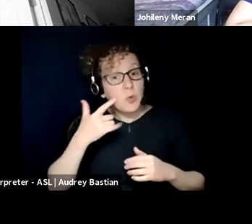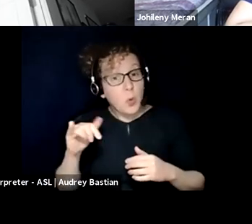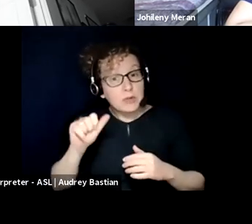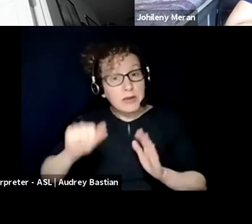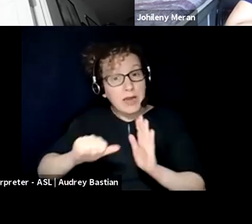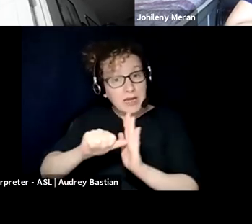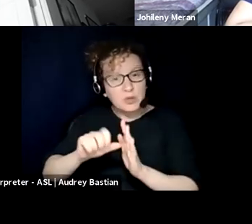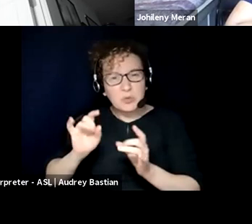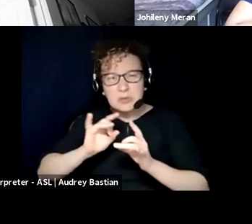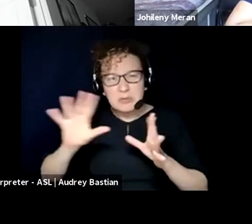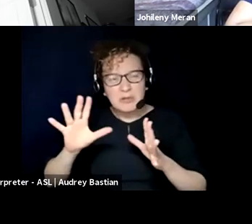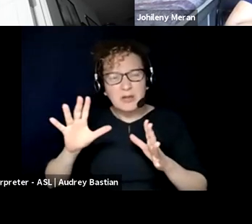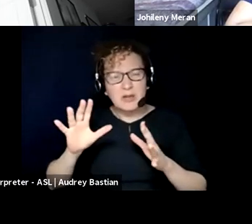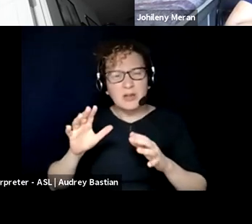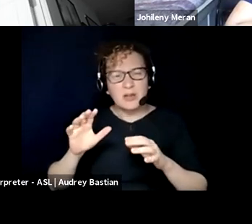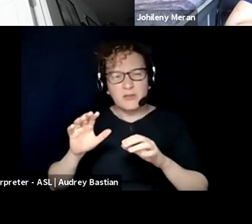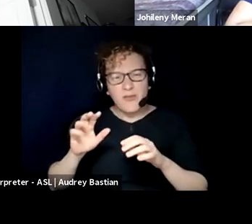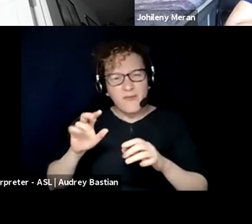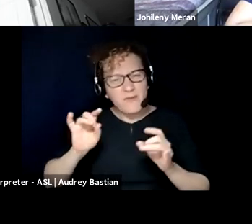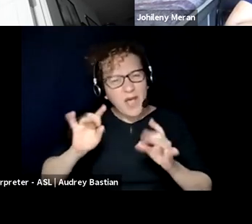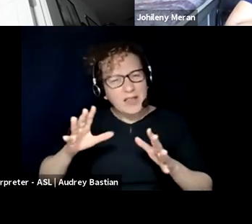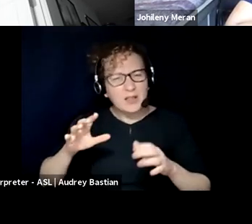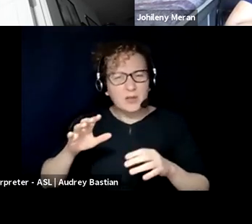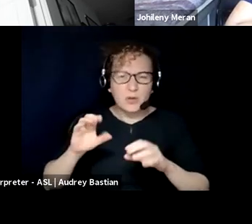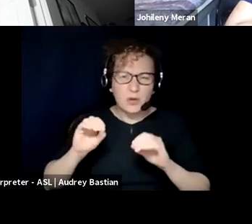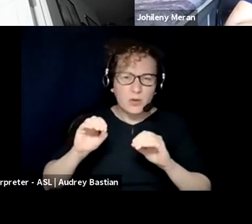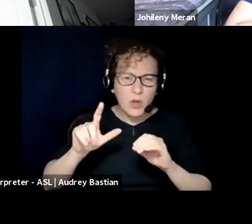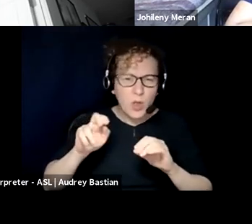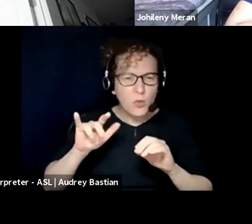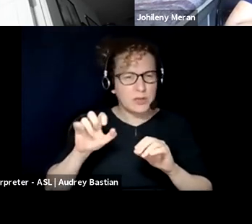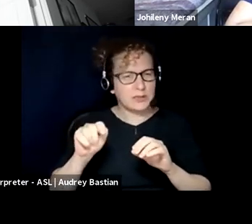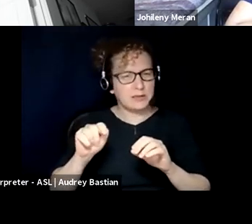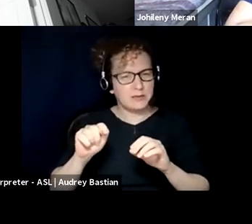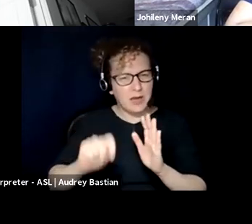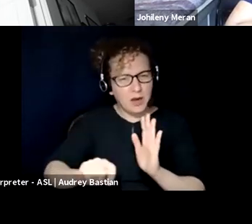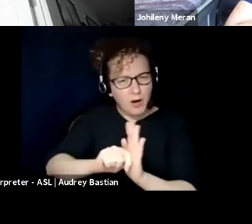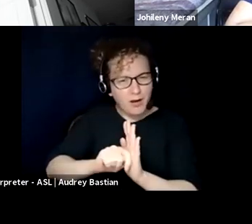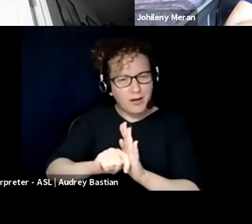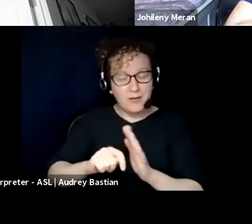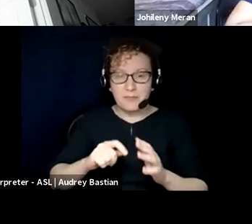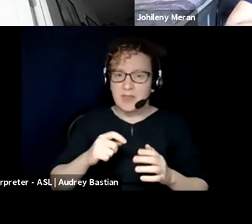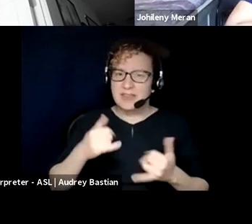colonialist era, on some level was not able to recognize that this Gaper figure was